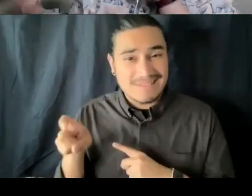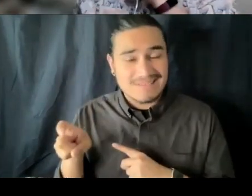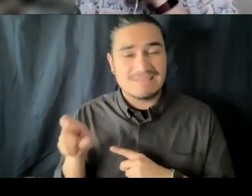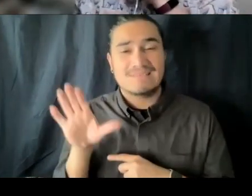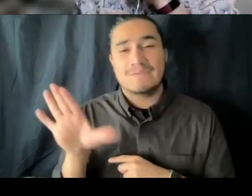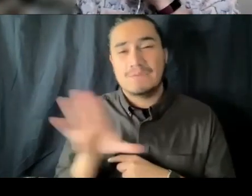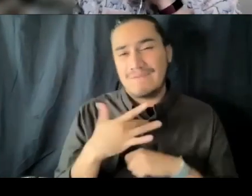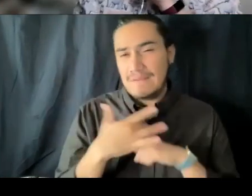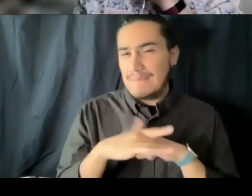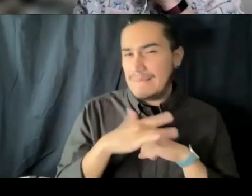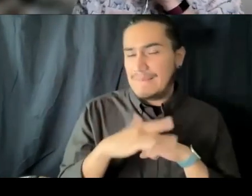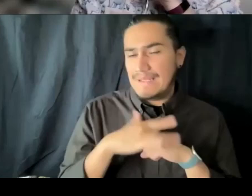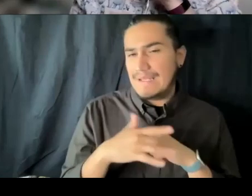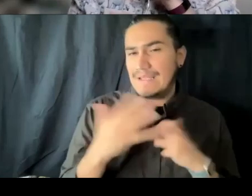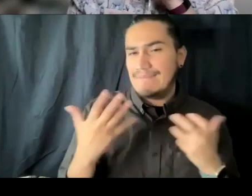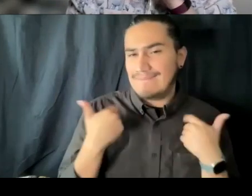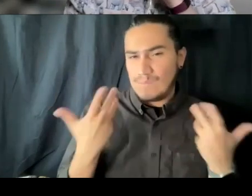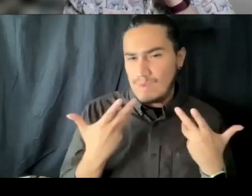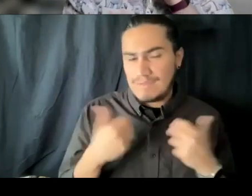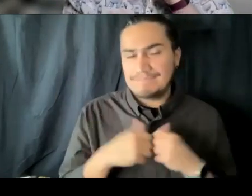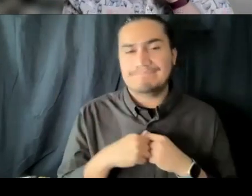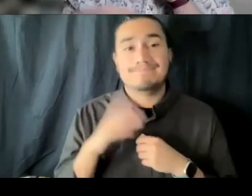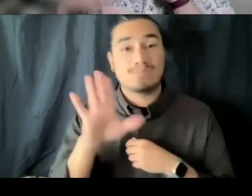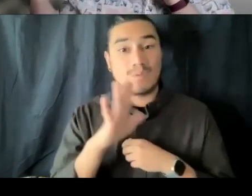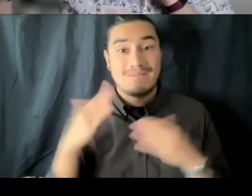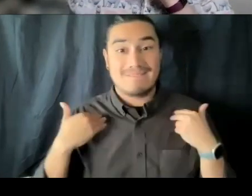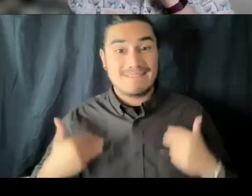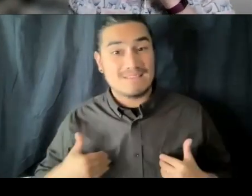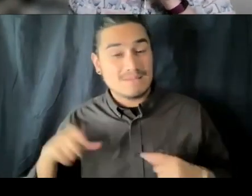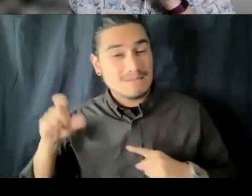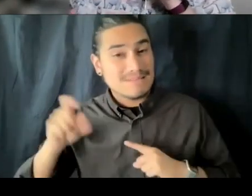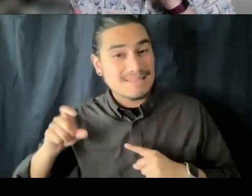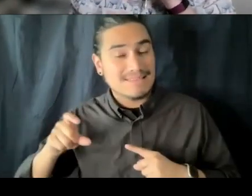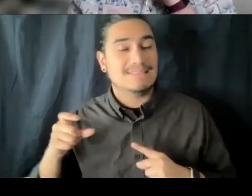Think about your physical needs. Take care of yourself.